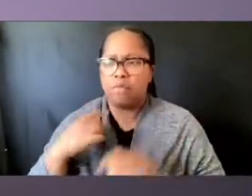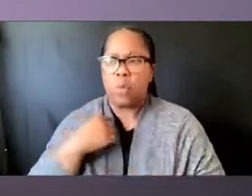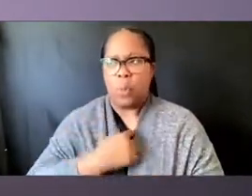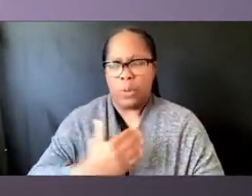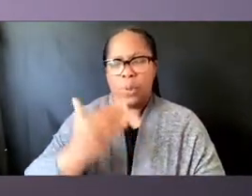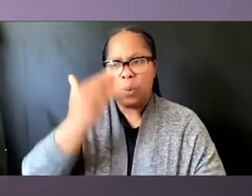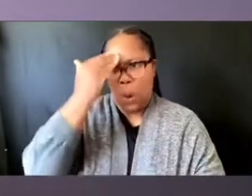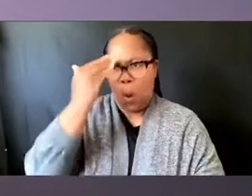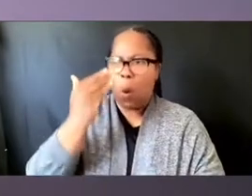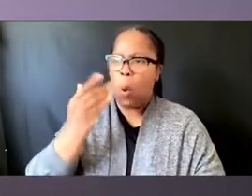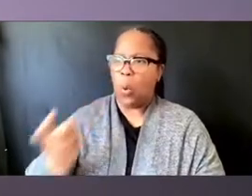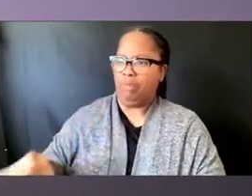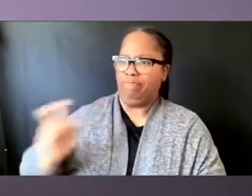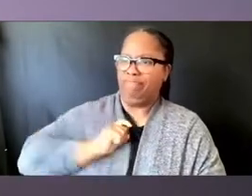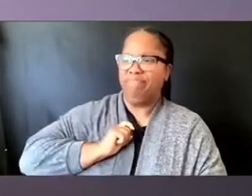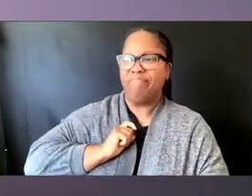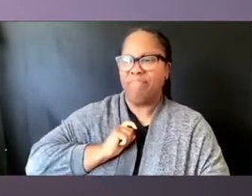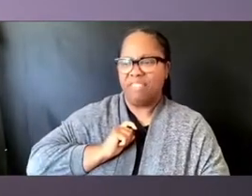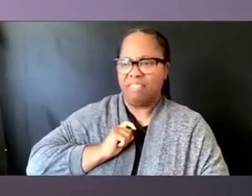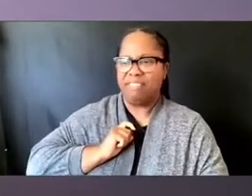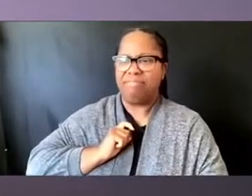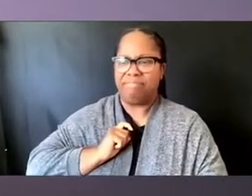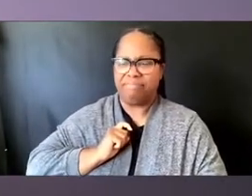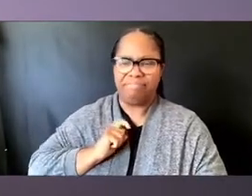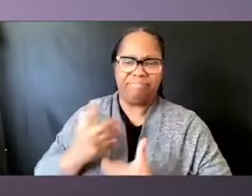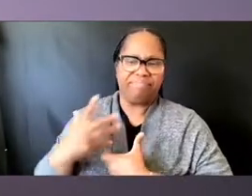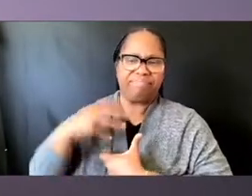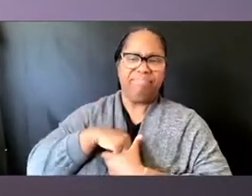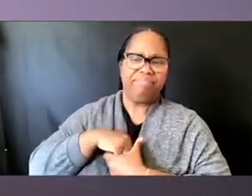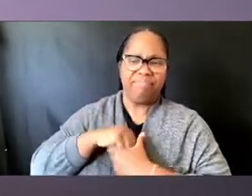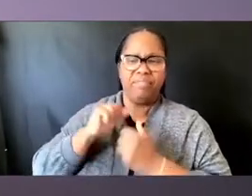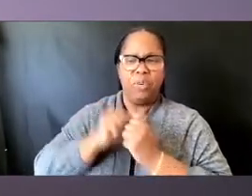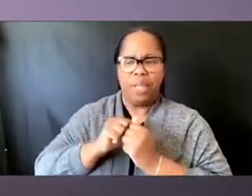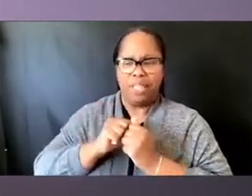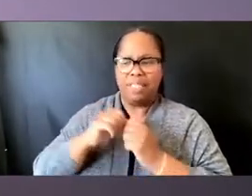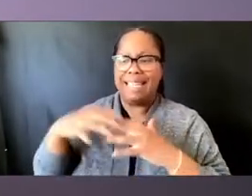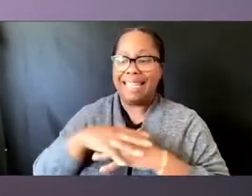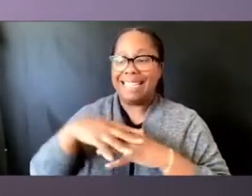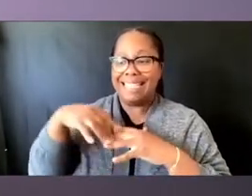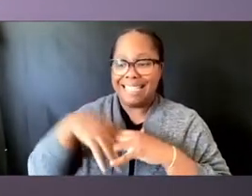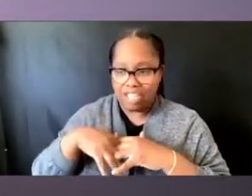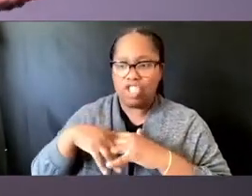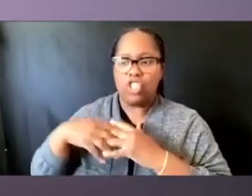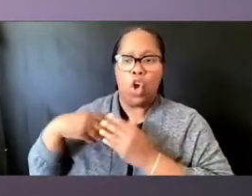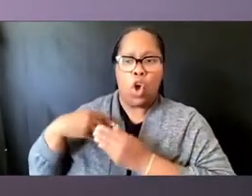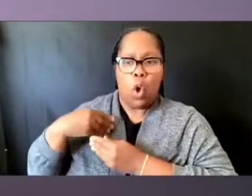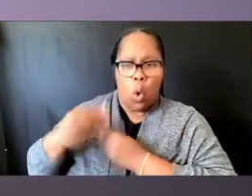and is charging part of those indigenous cultures to keep moving forward.